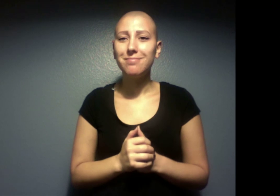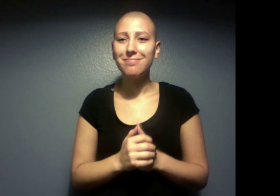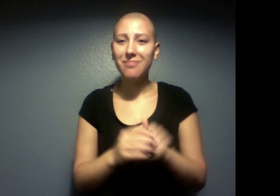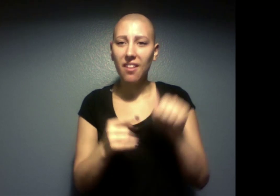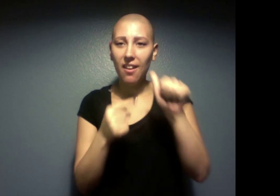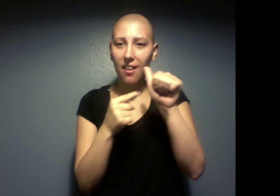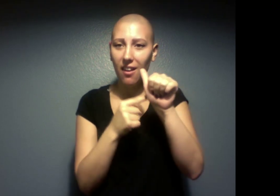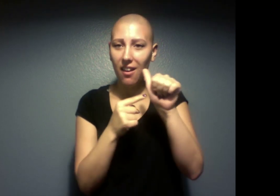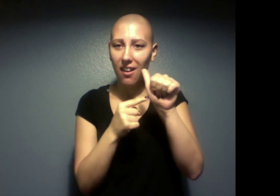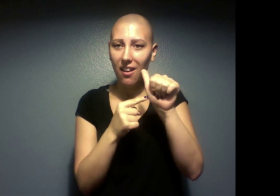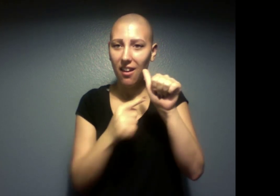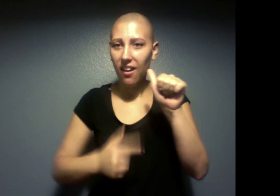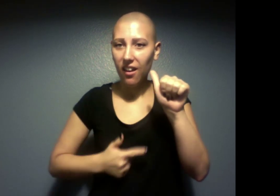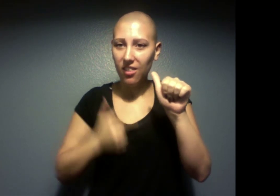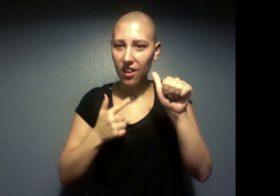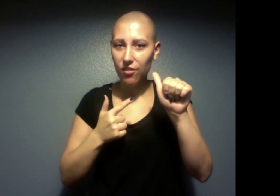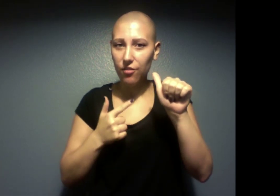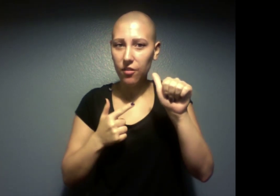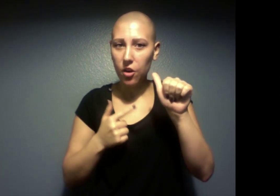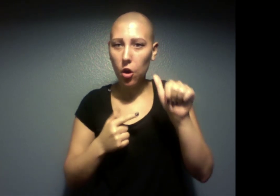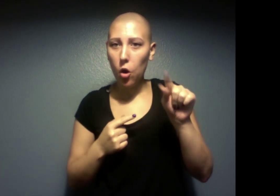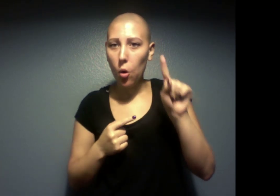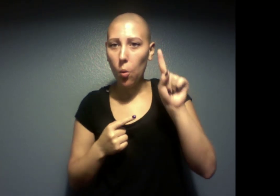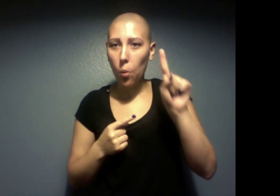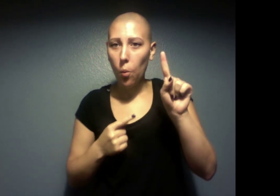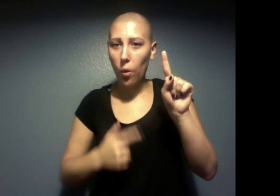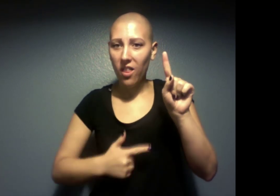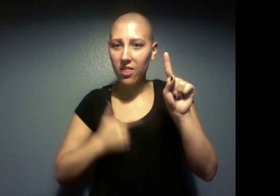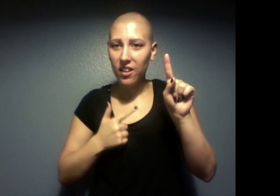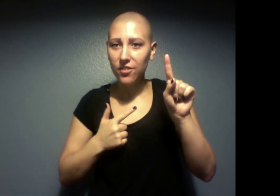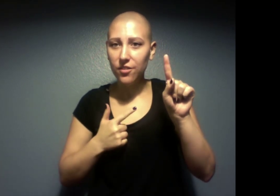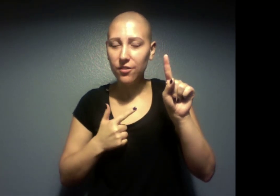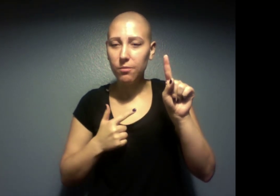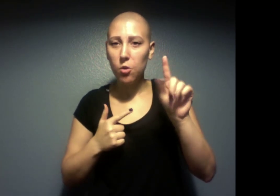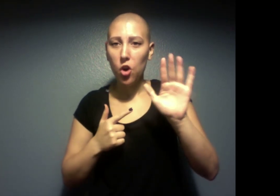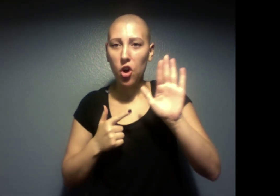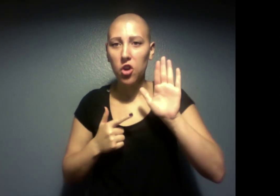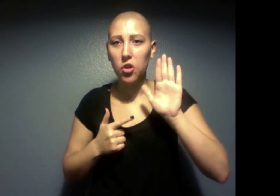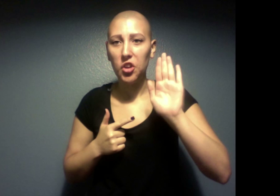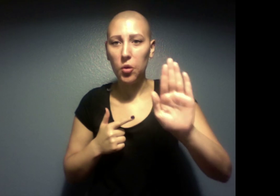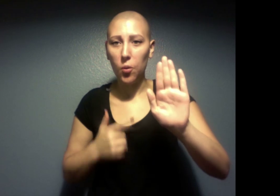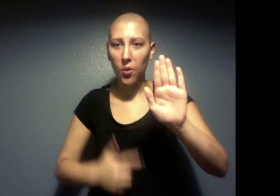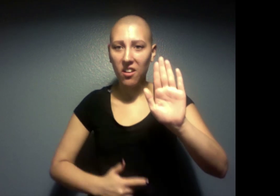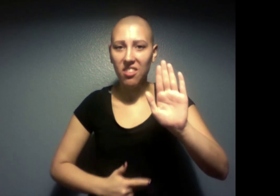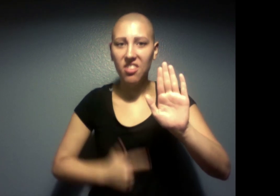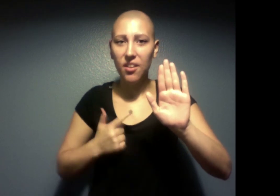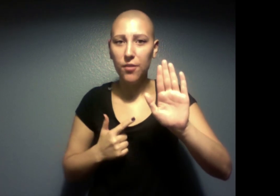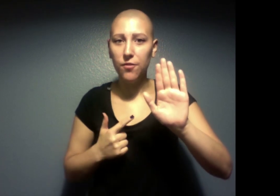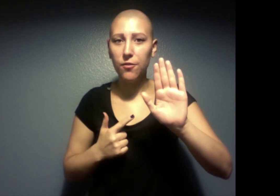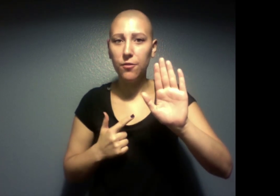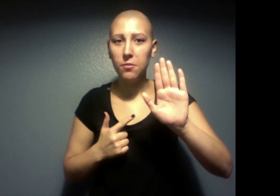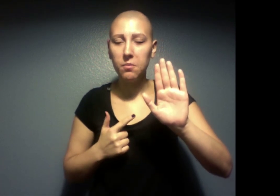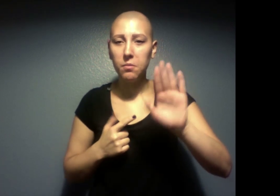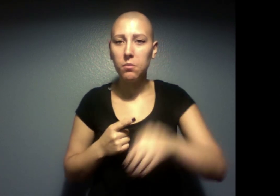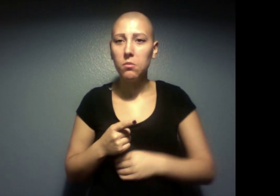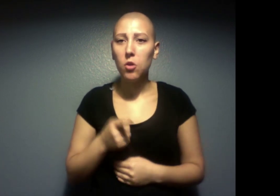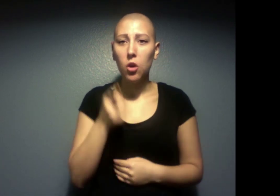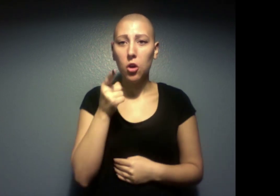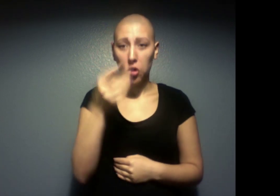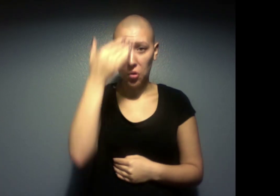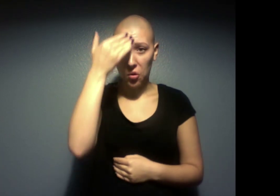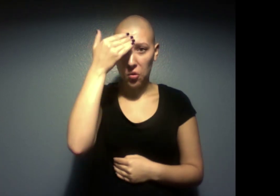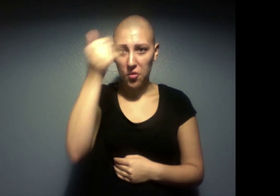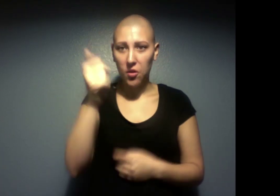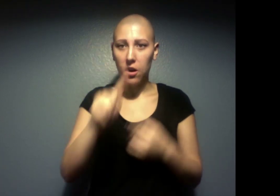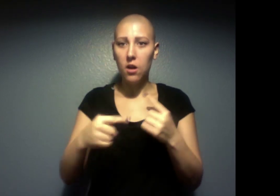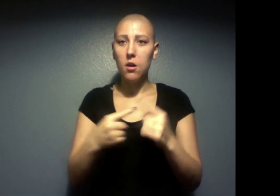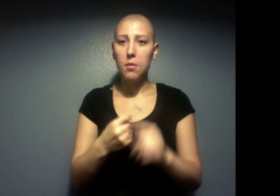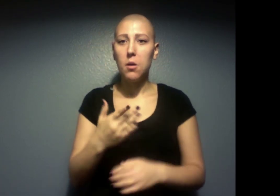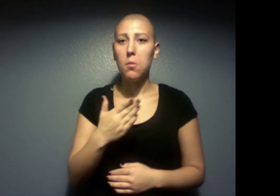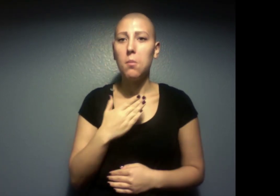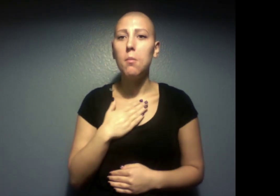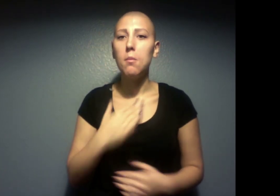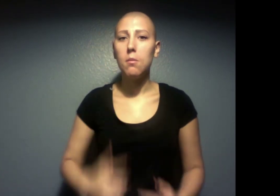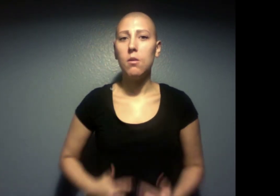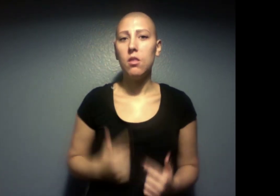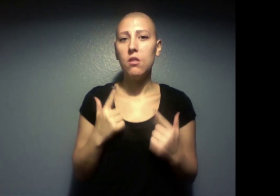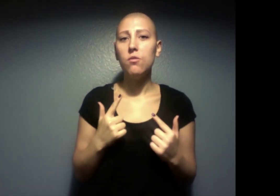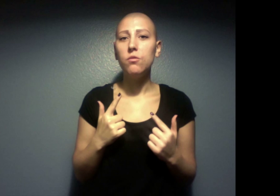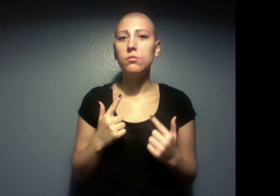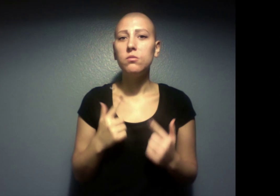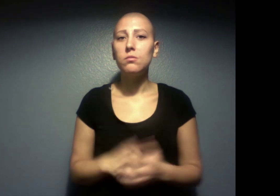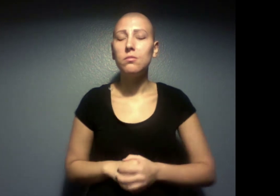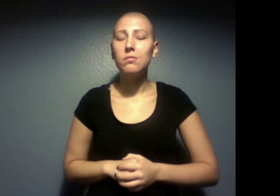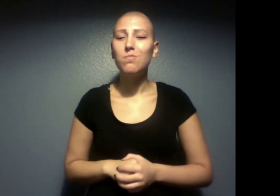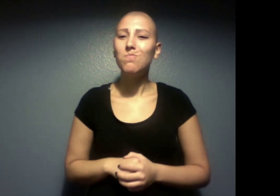A life, one life, yours, you forgot about mine.